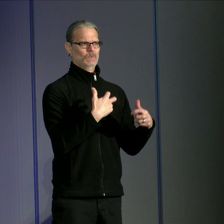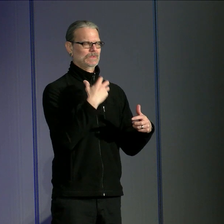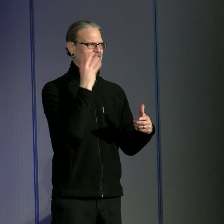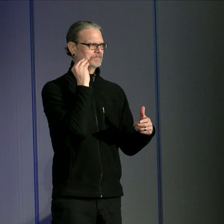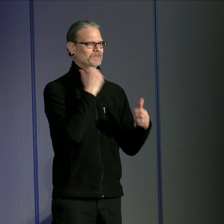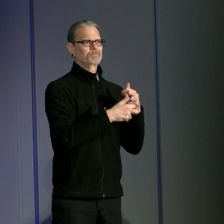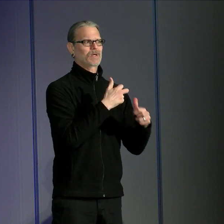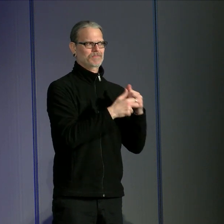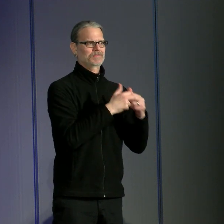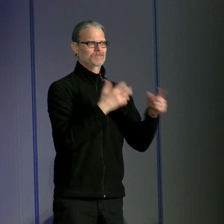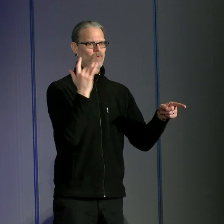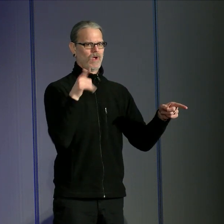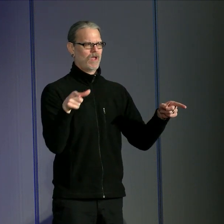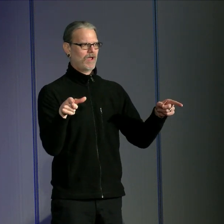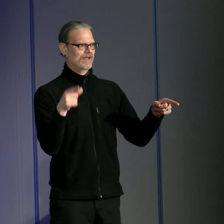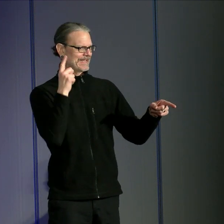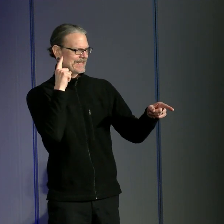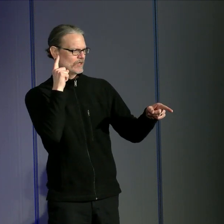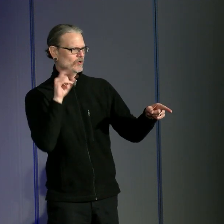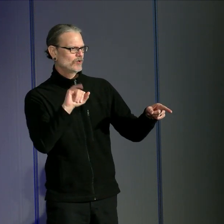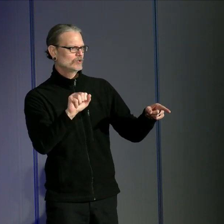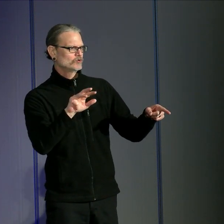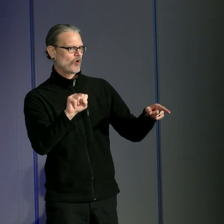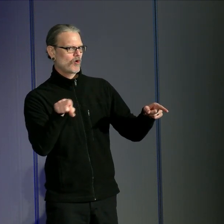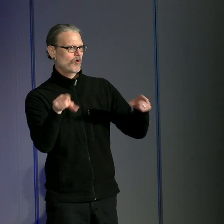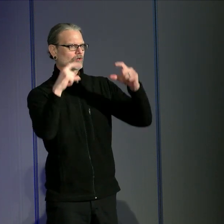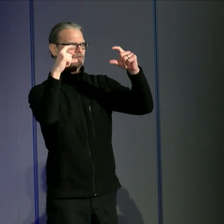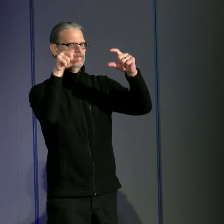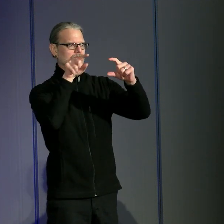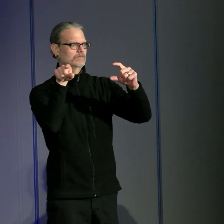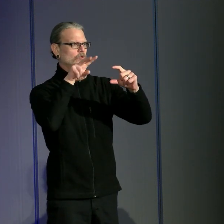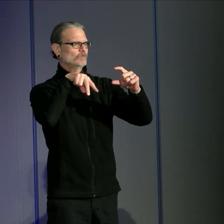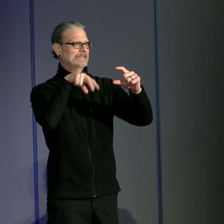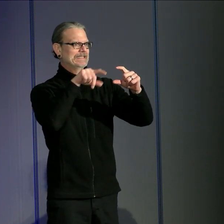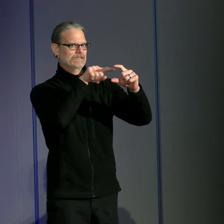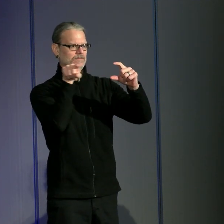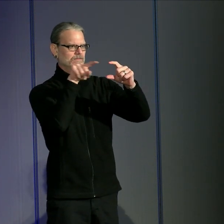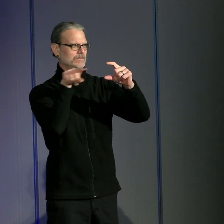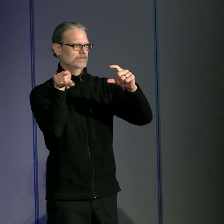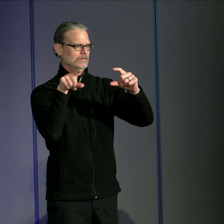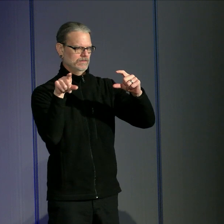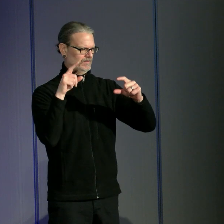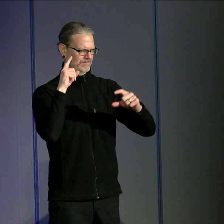And you can see problems with repeated links here already in this transcript.